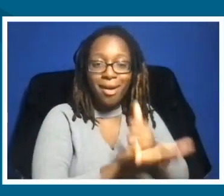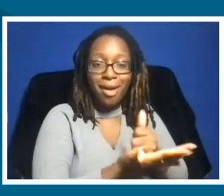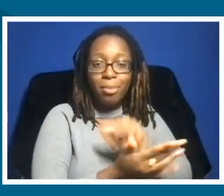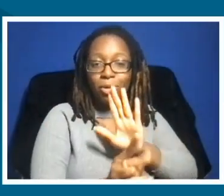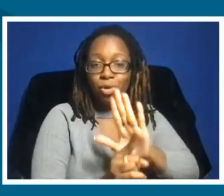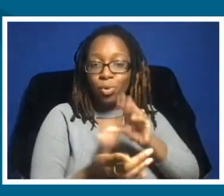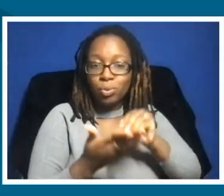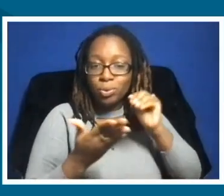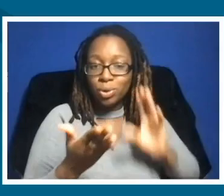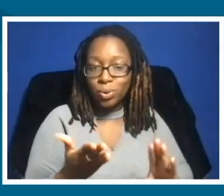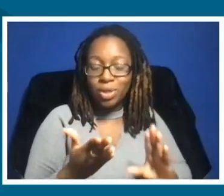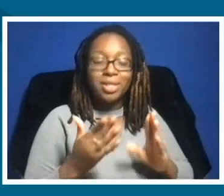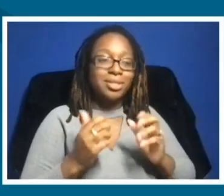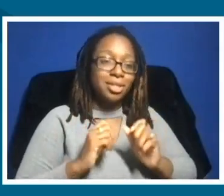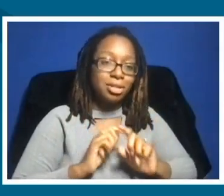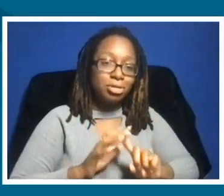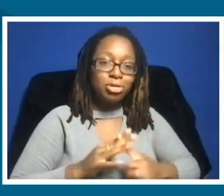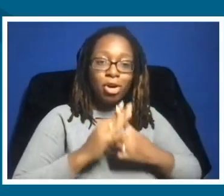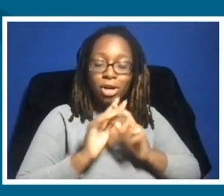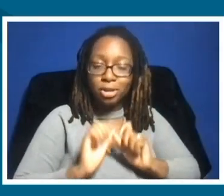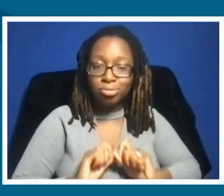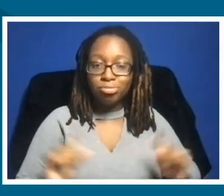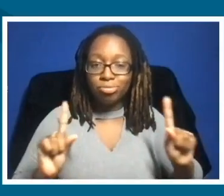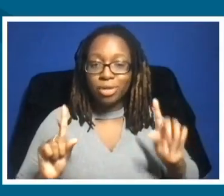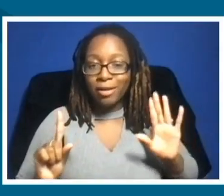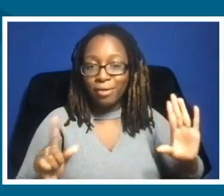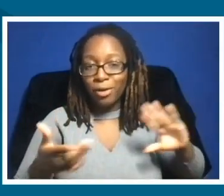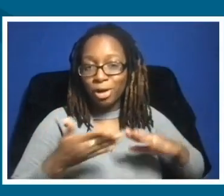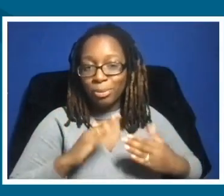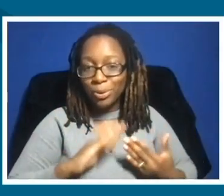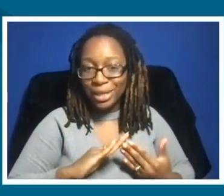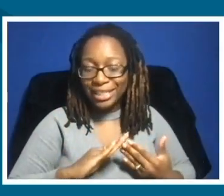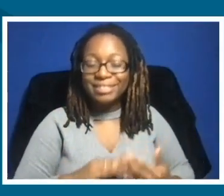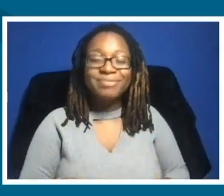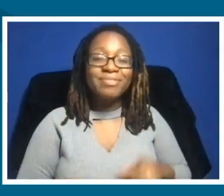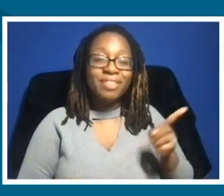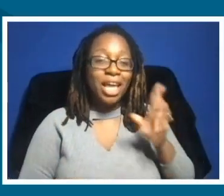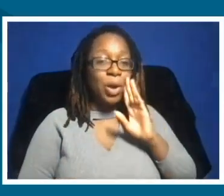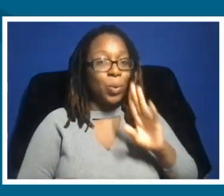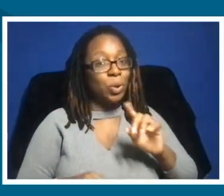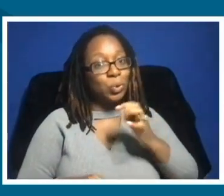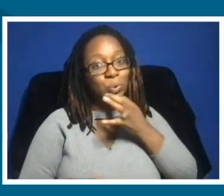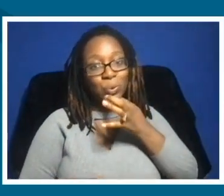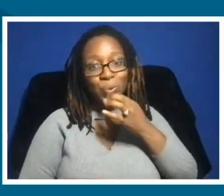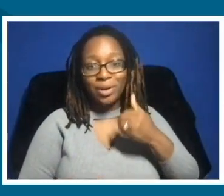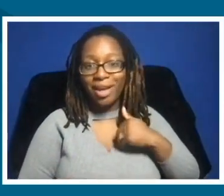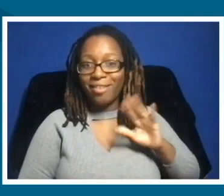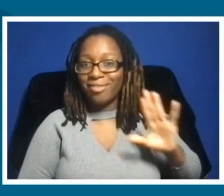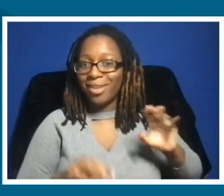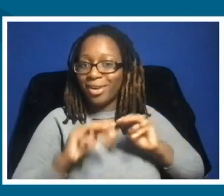your communities with some support from you they'll be ready to create their own museum in the